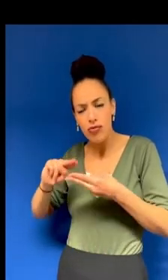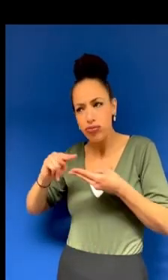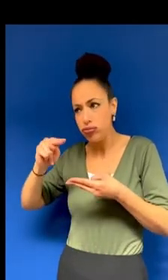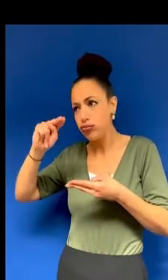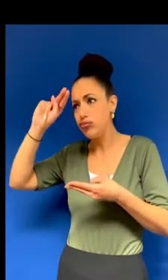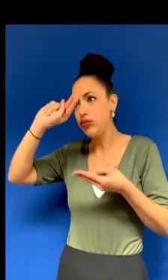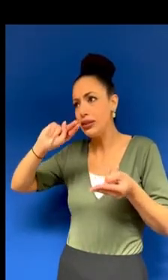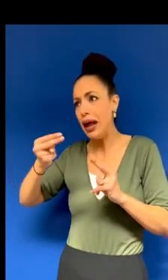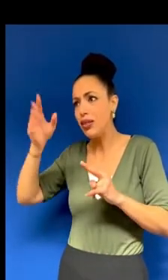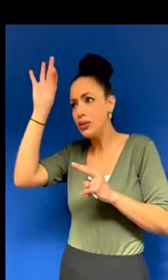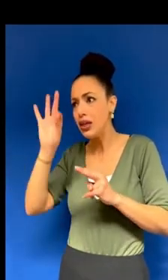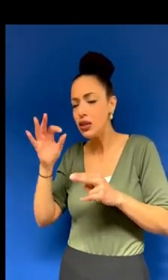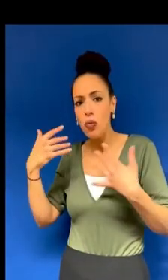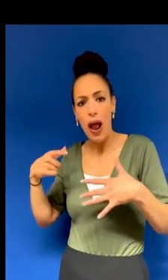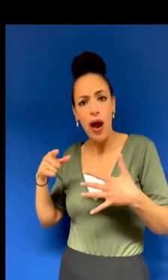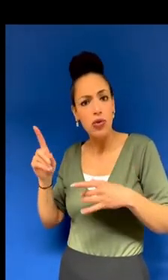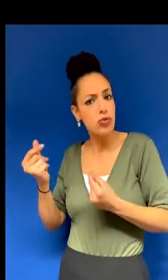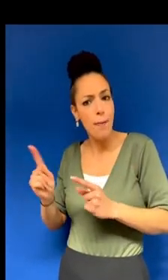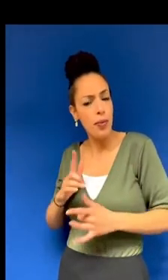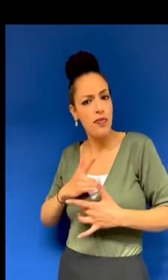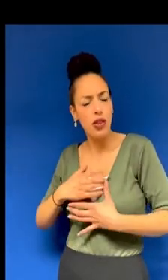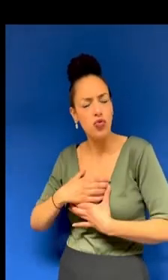were people who Newham who were utterly stunned that this is what people were going through,